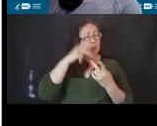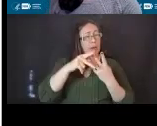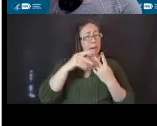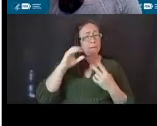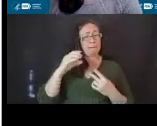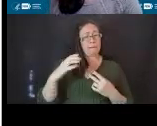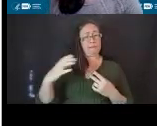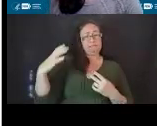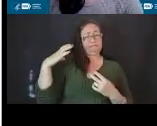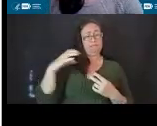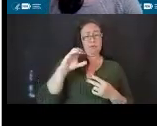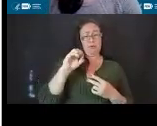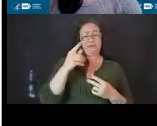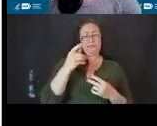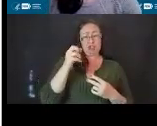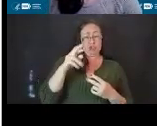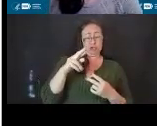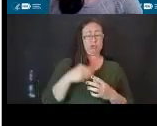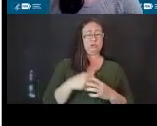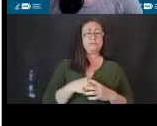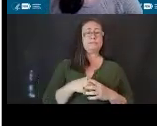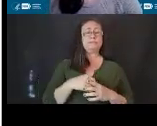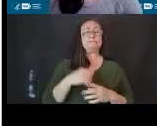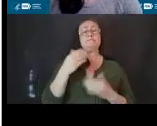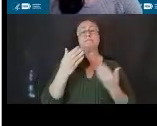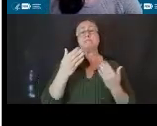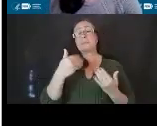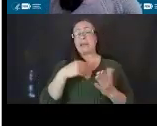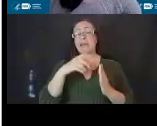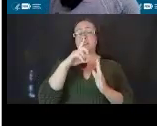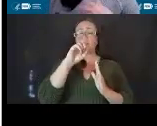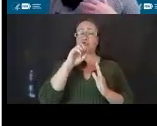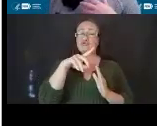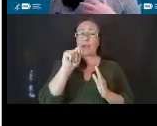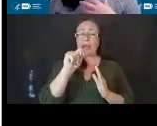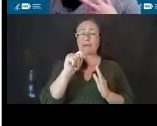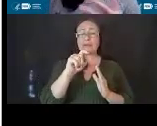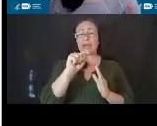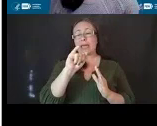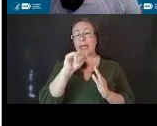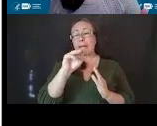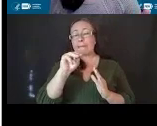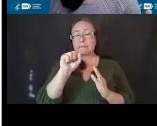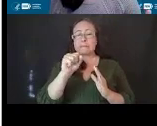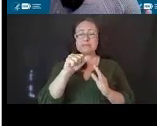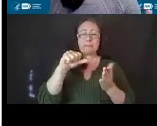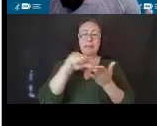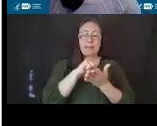to independence like transition award, like a K99 or a mentored career award.